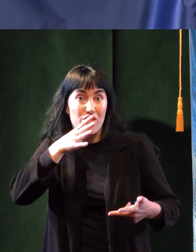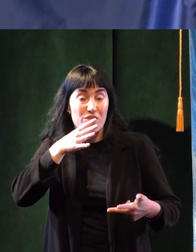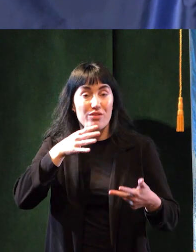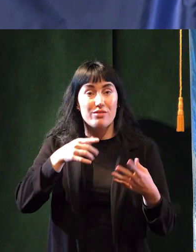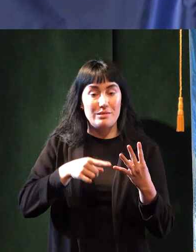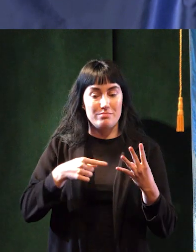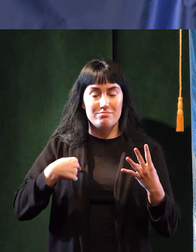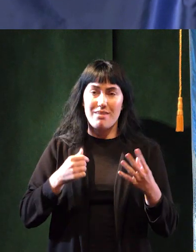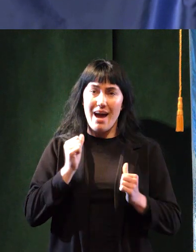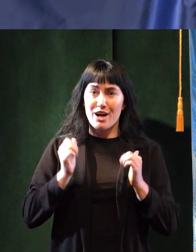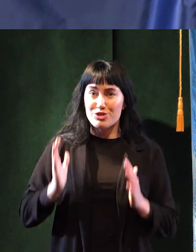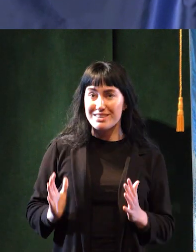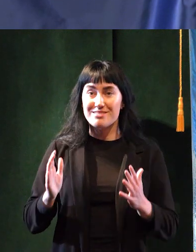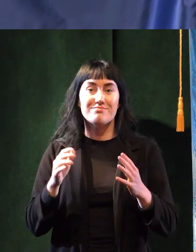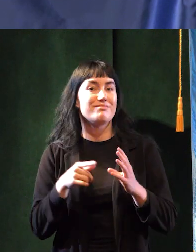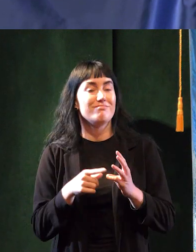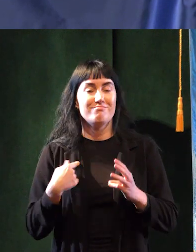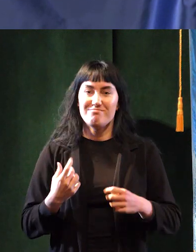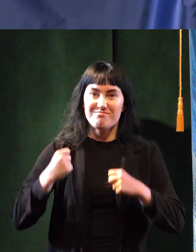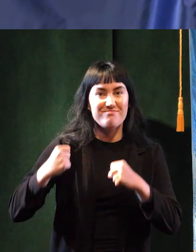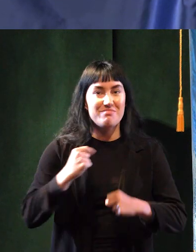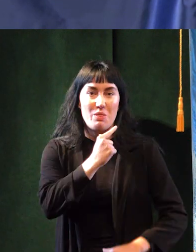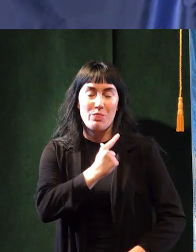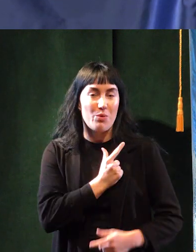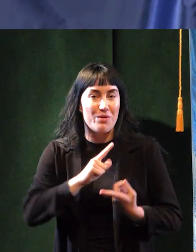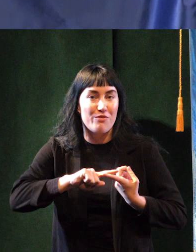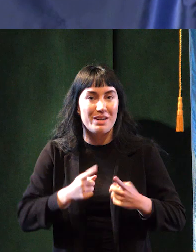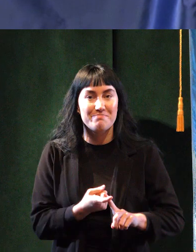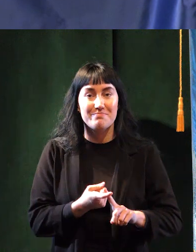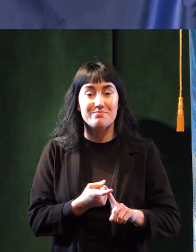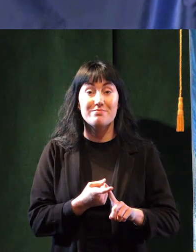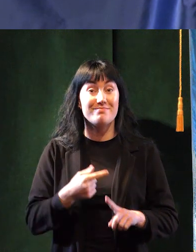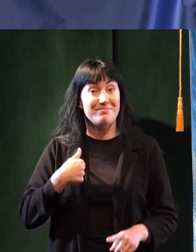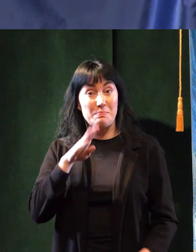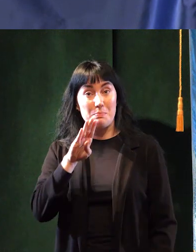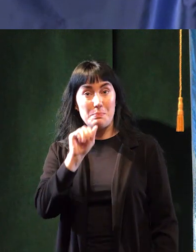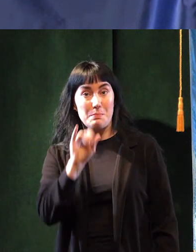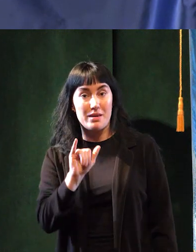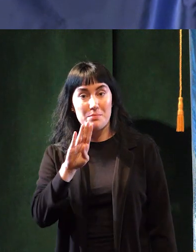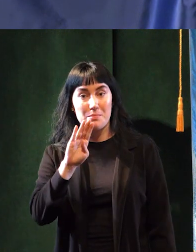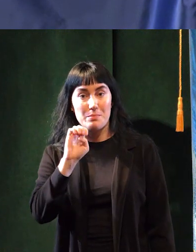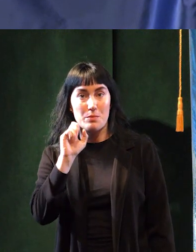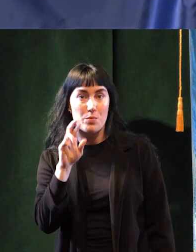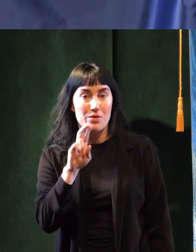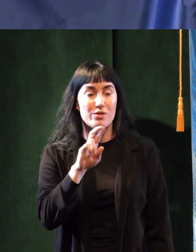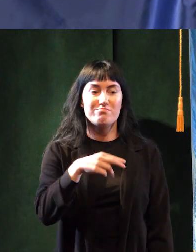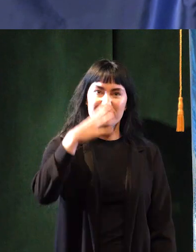an actress a ferociously loyal friend a baby boomer with one foot in the world